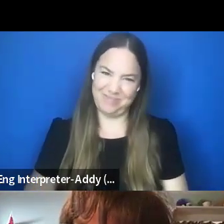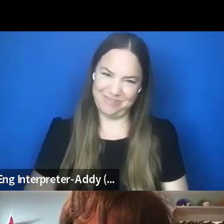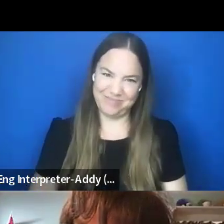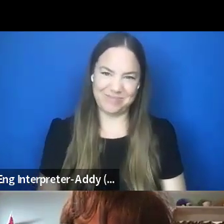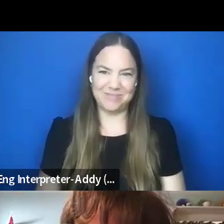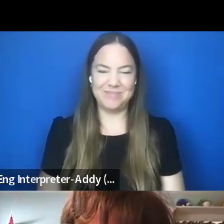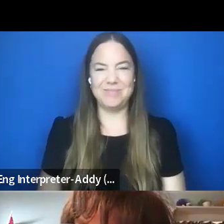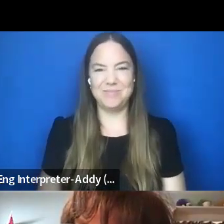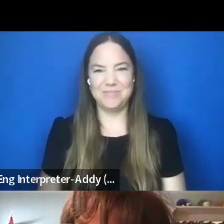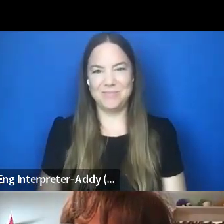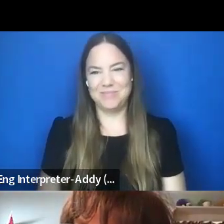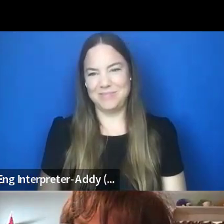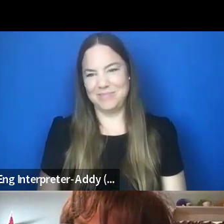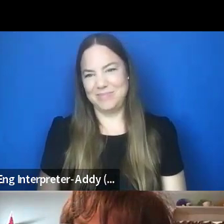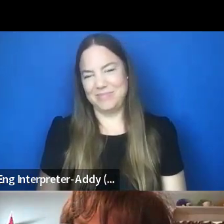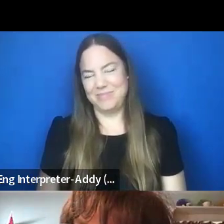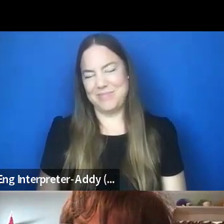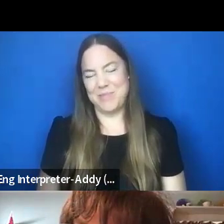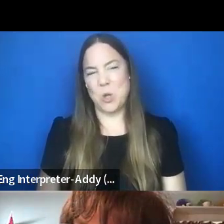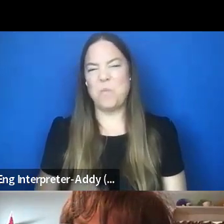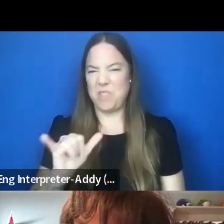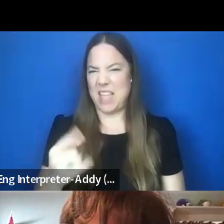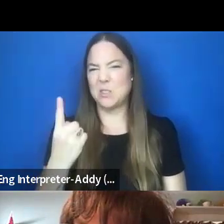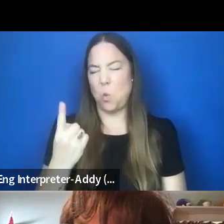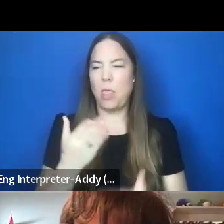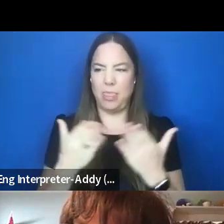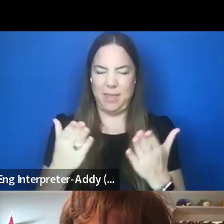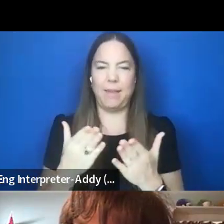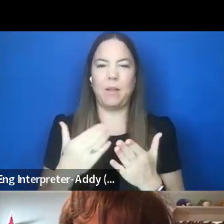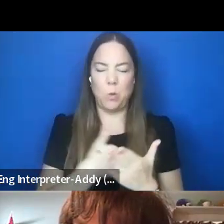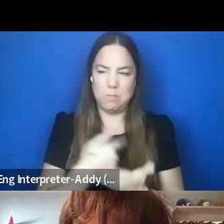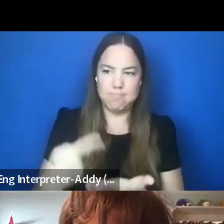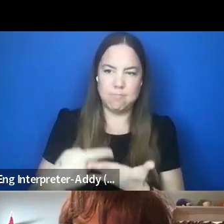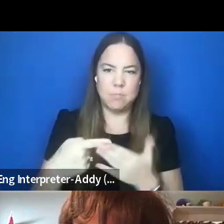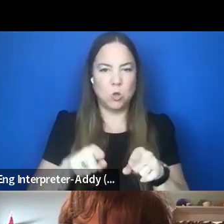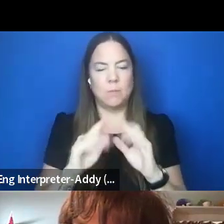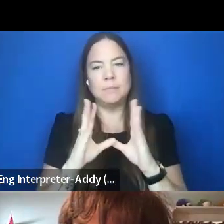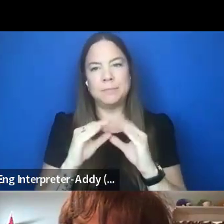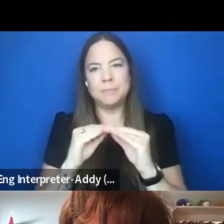Brooke Wilson: So that was that was one of the big things that came from that call and they also talked a lot about their